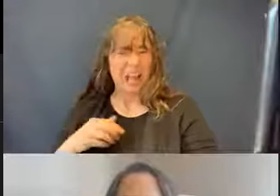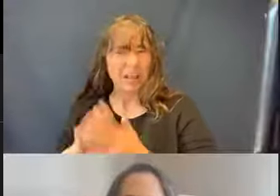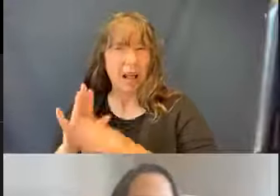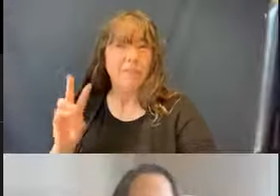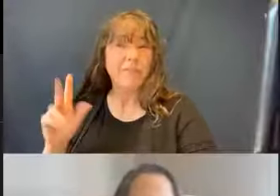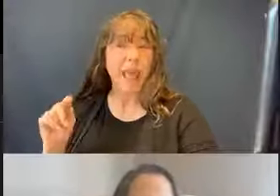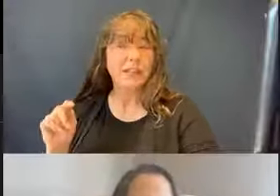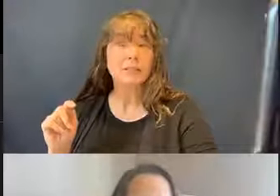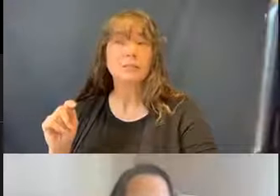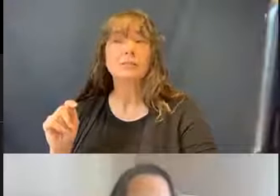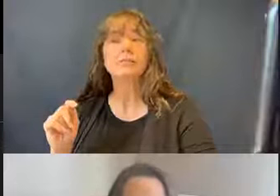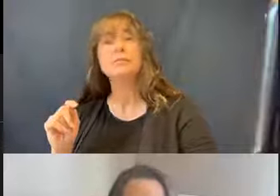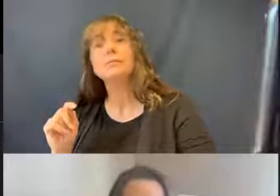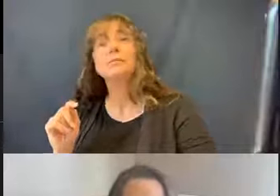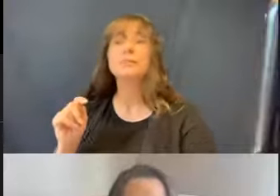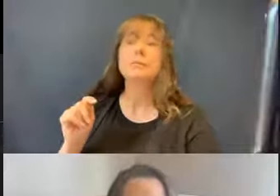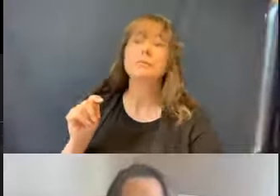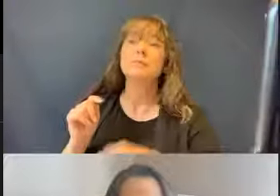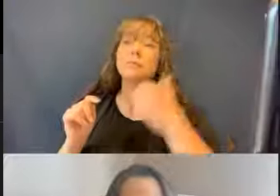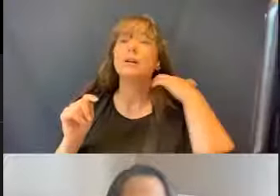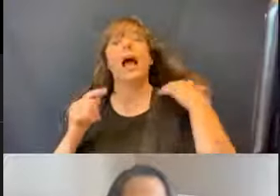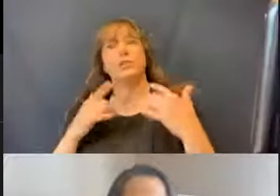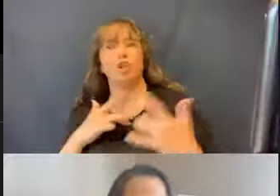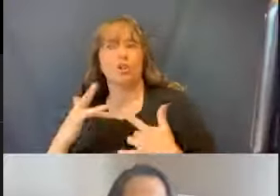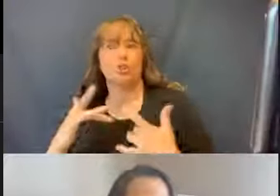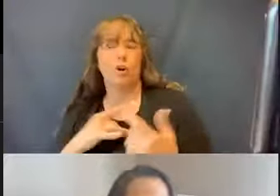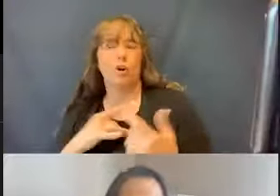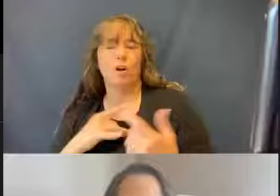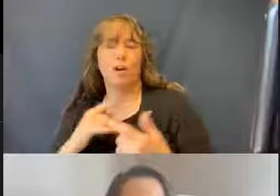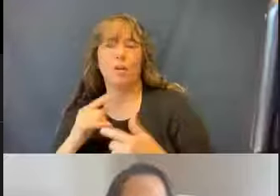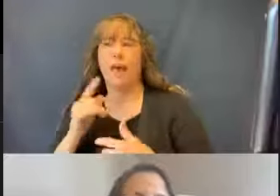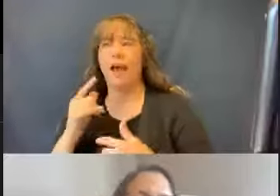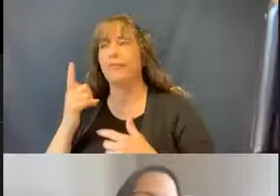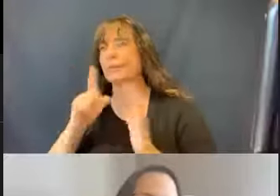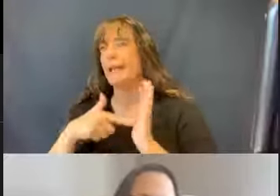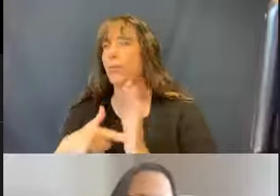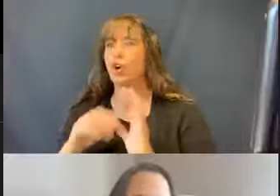I obviously was concerned about things like communicating with a surgical mask on with